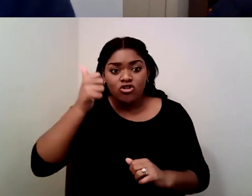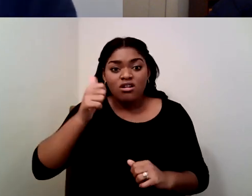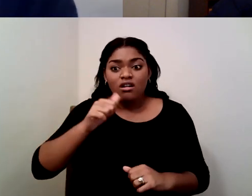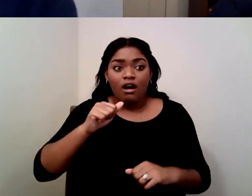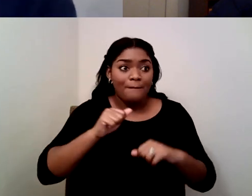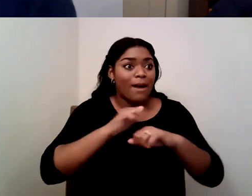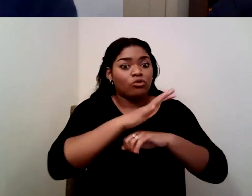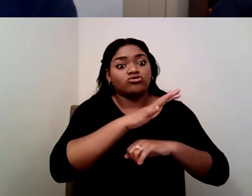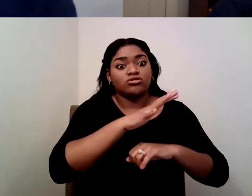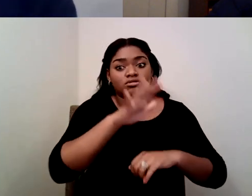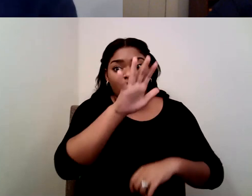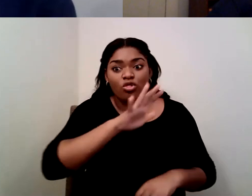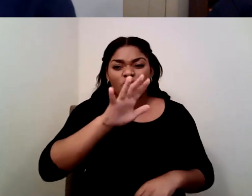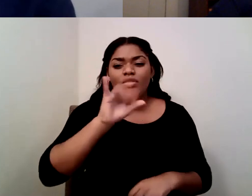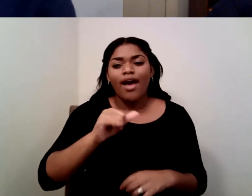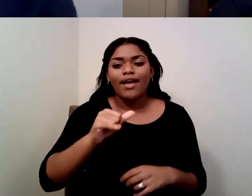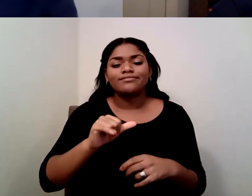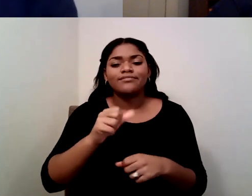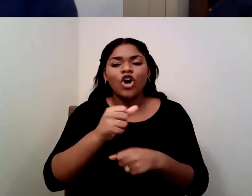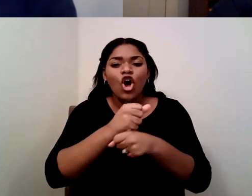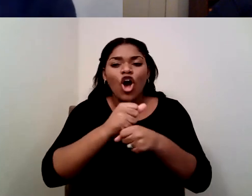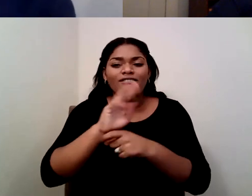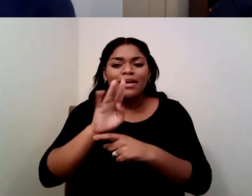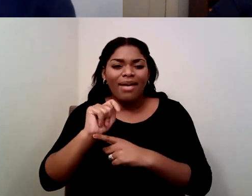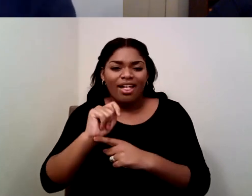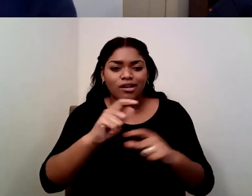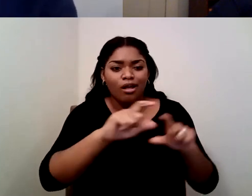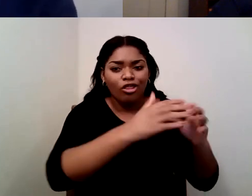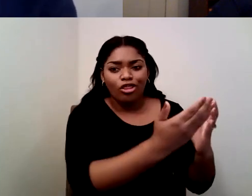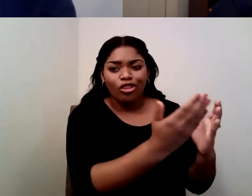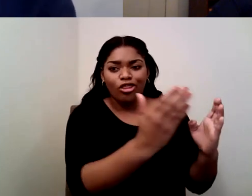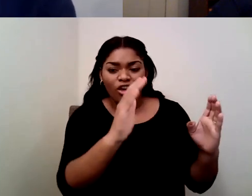all through the coffee belt, this belt between the Tropic of Cancer and the Tropic of Capricorn